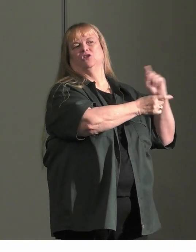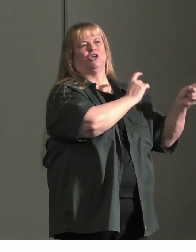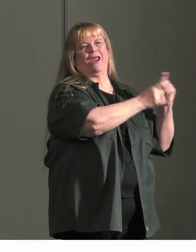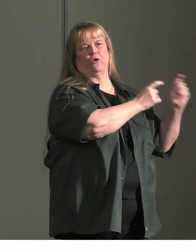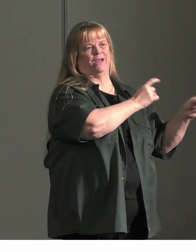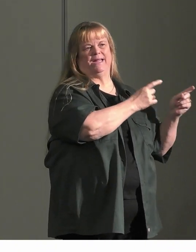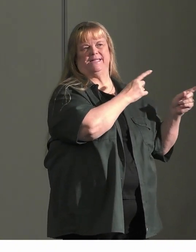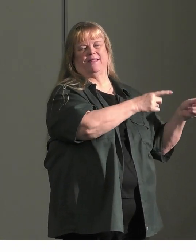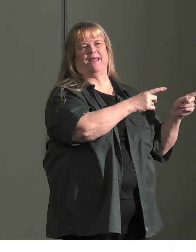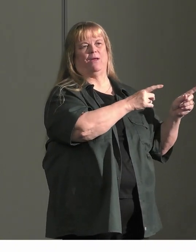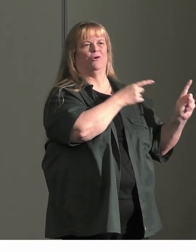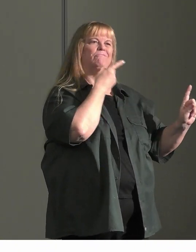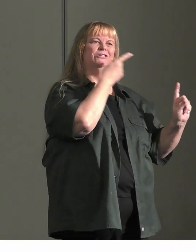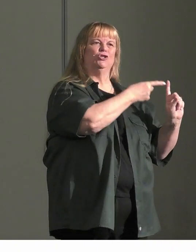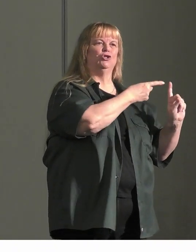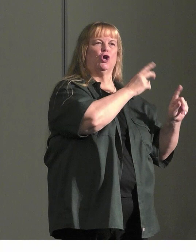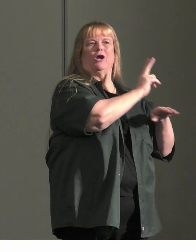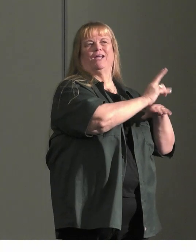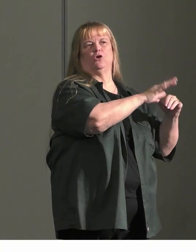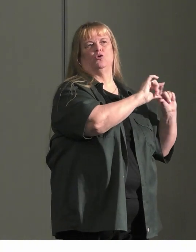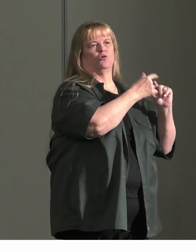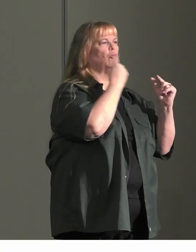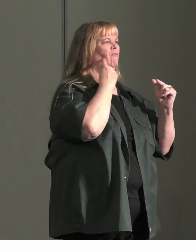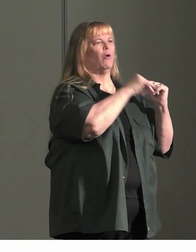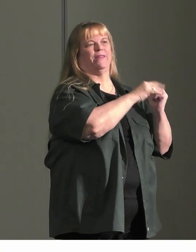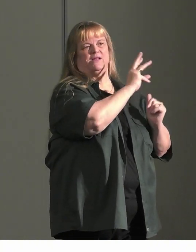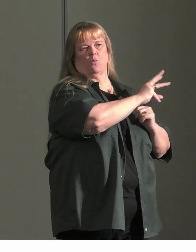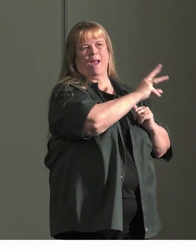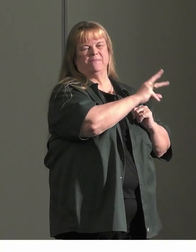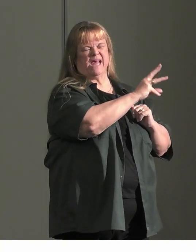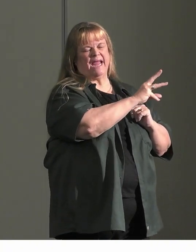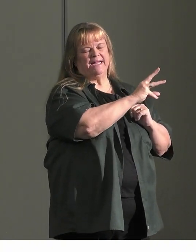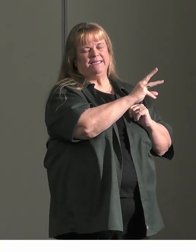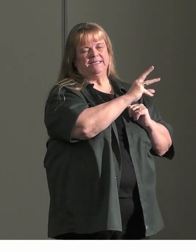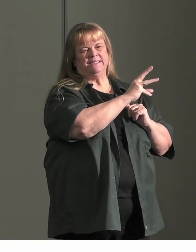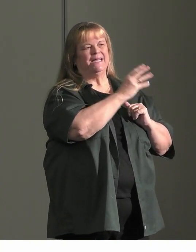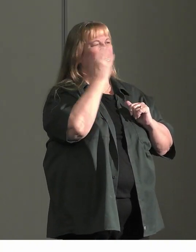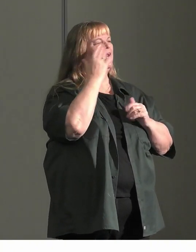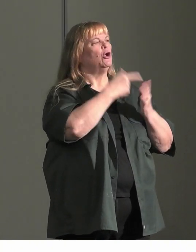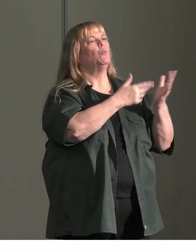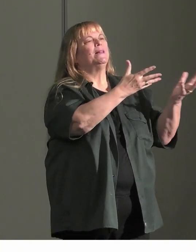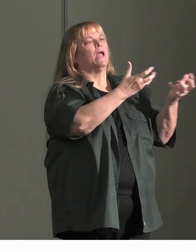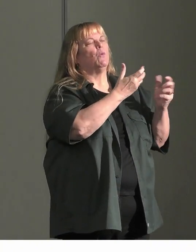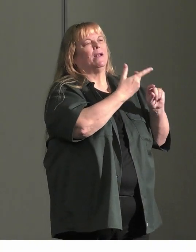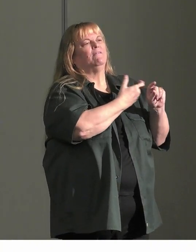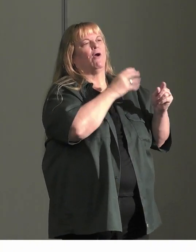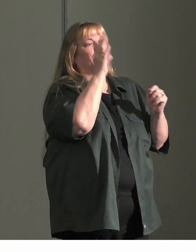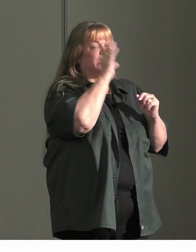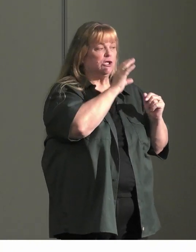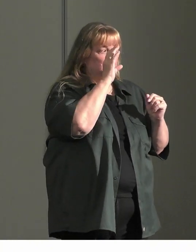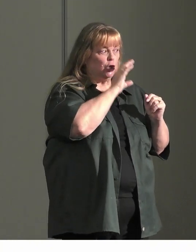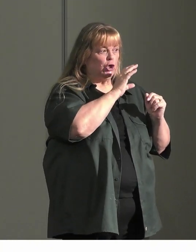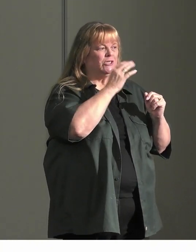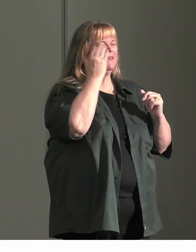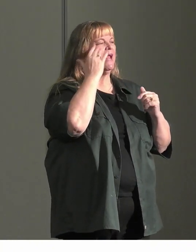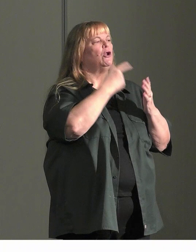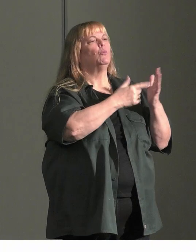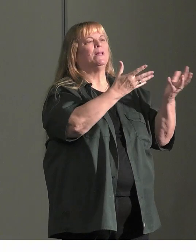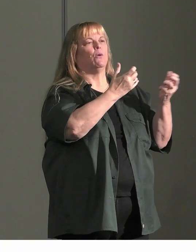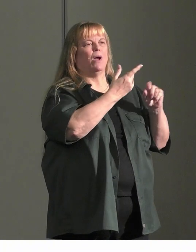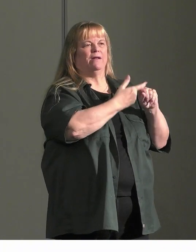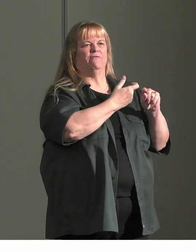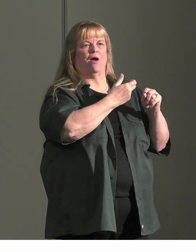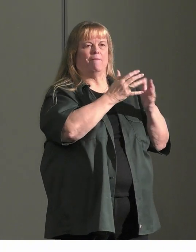were a target user group for the website. They knew what they wanted from the search and filter